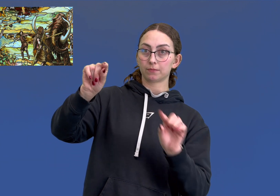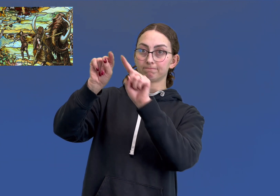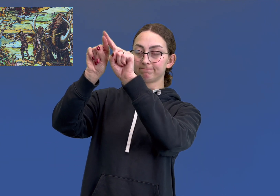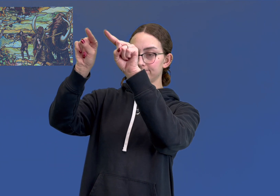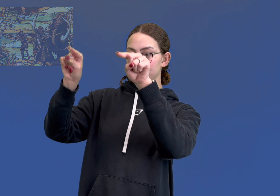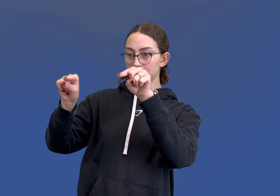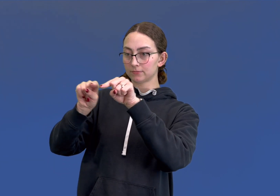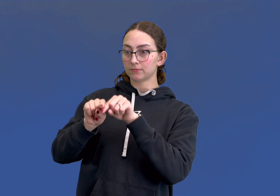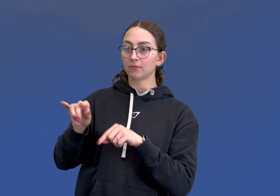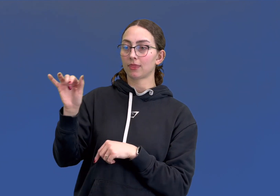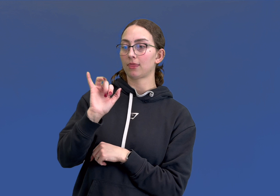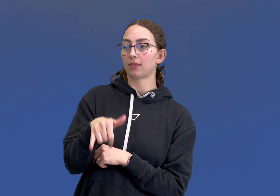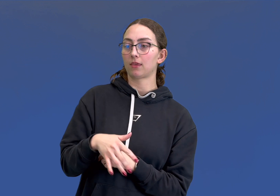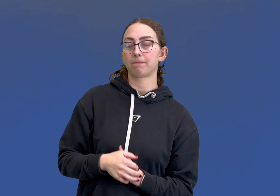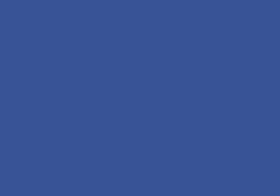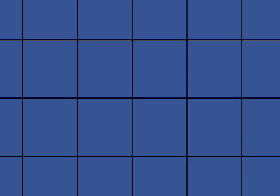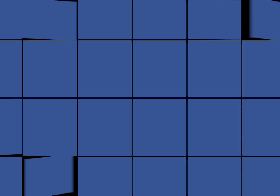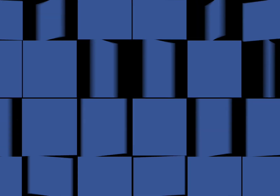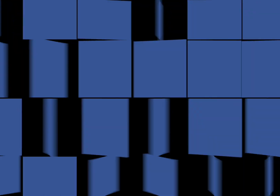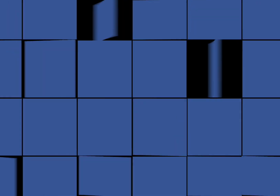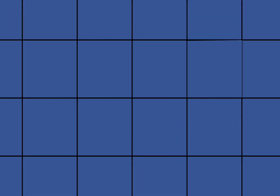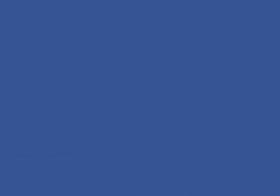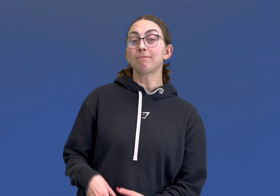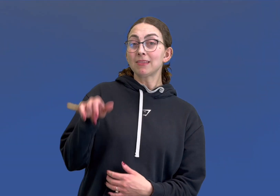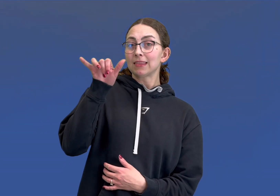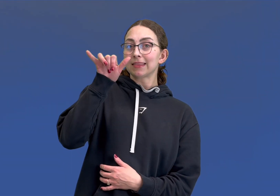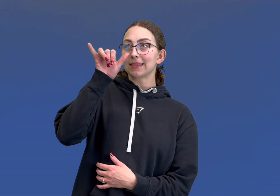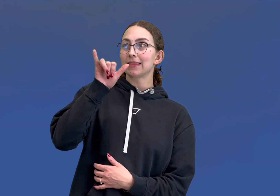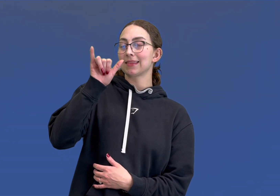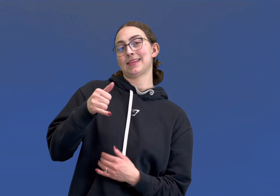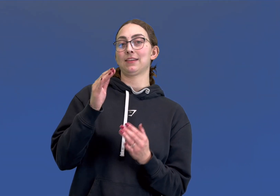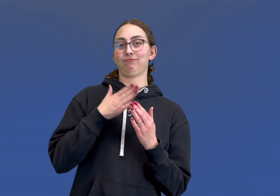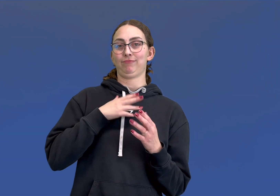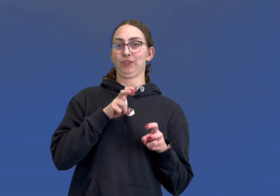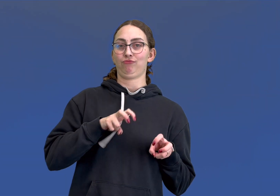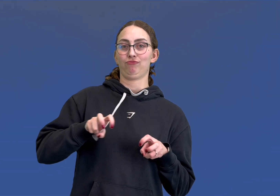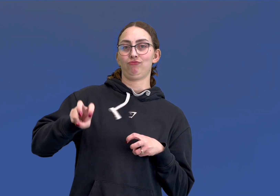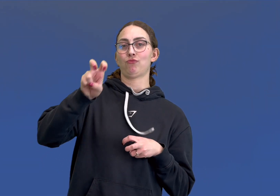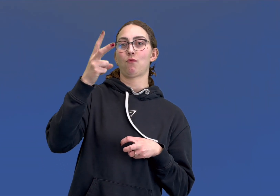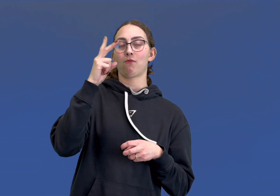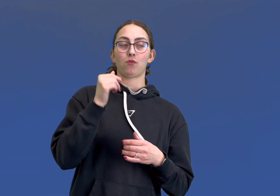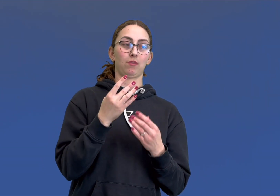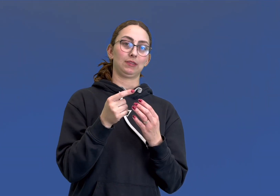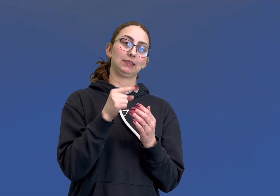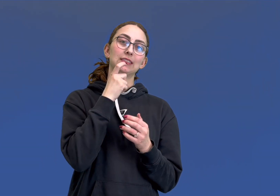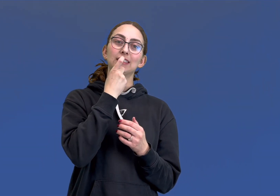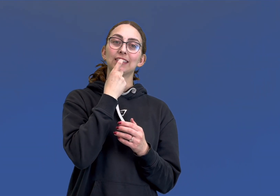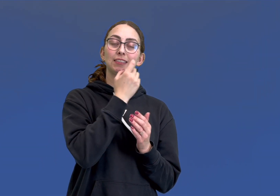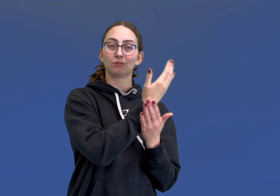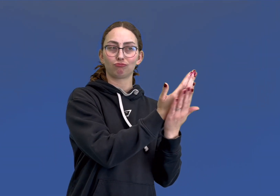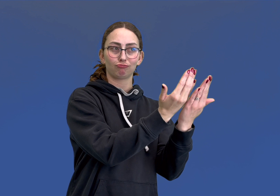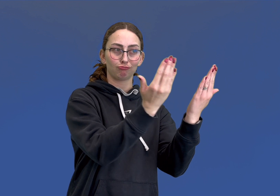such as the spears pictured in this image That was my tour of the glass panels